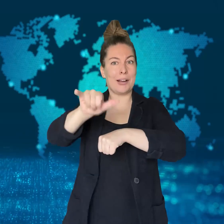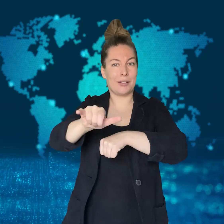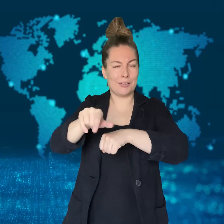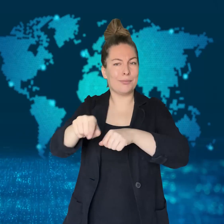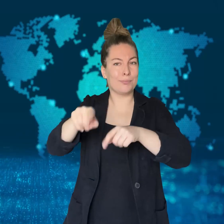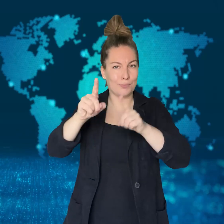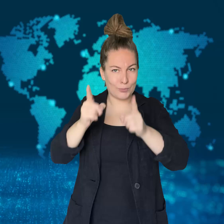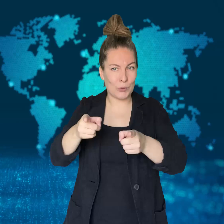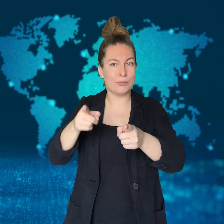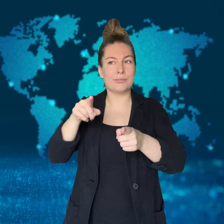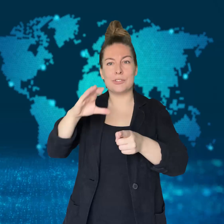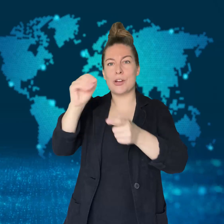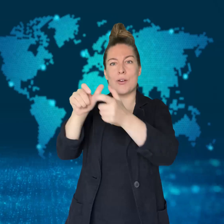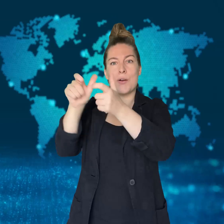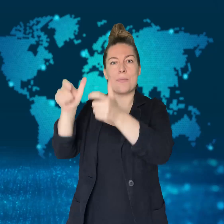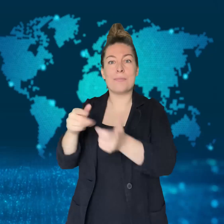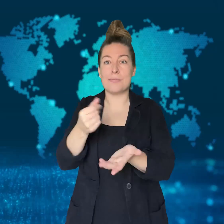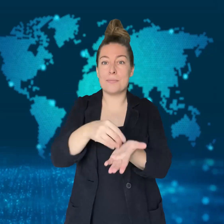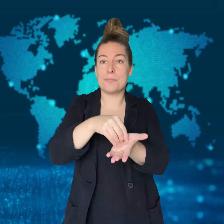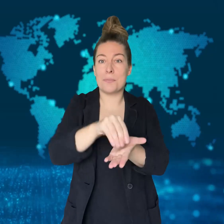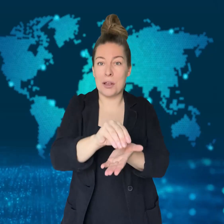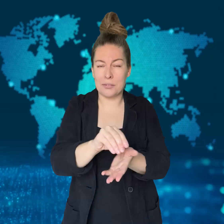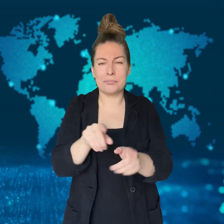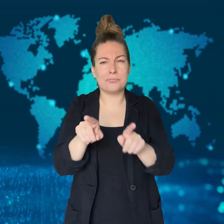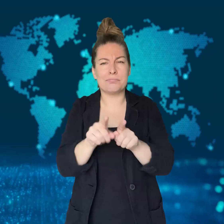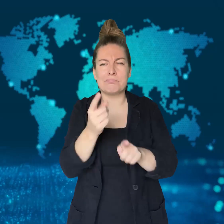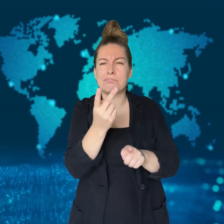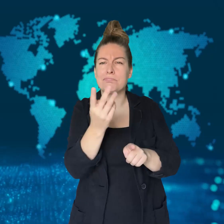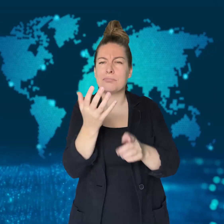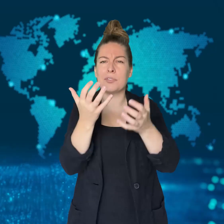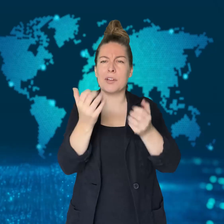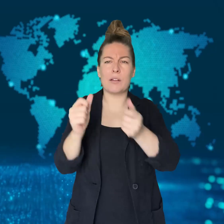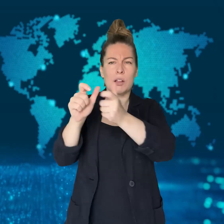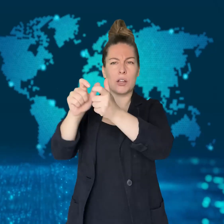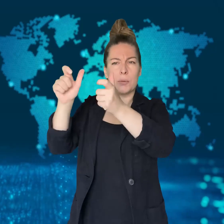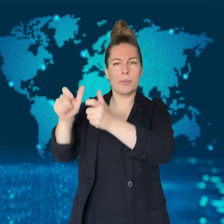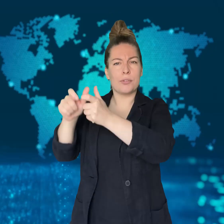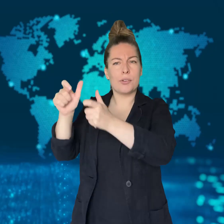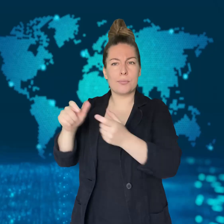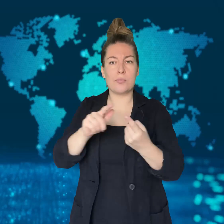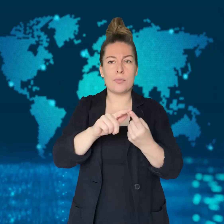delays or damaged luggage on their flights.